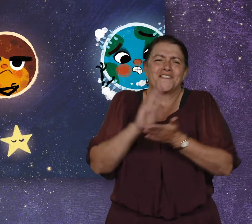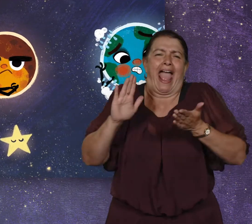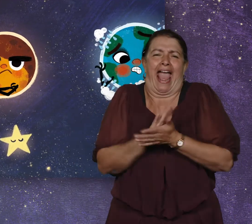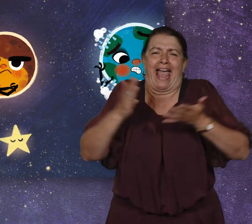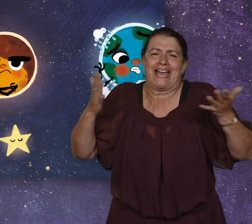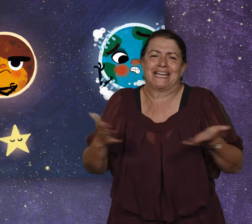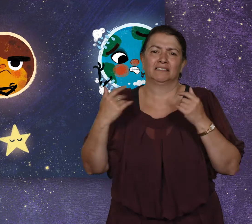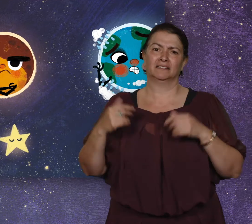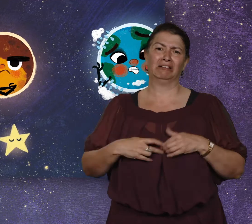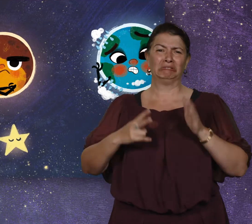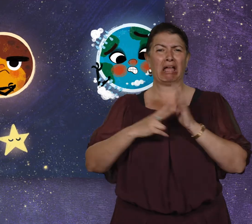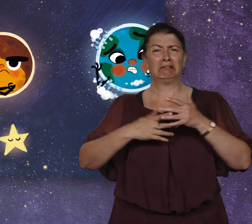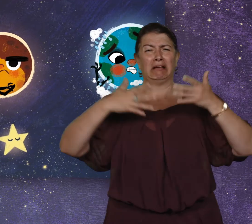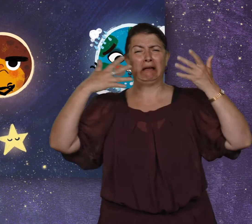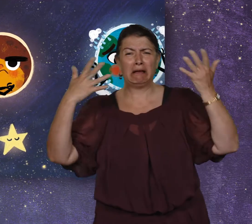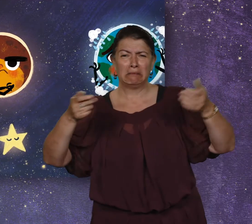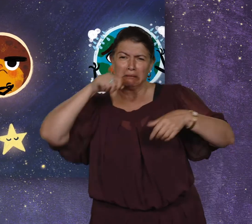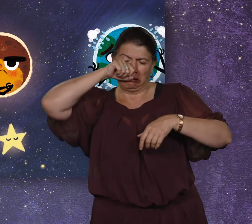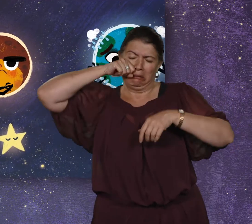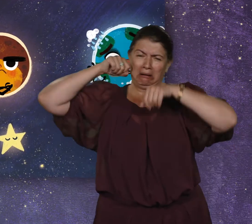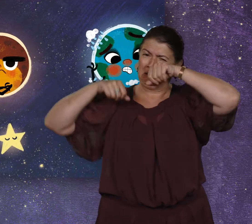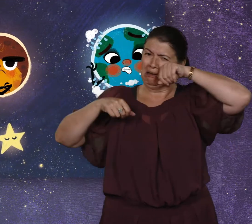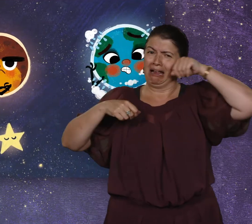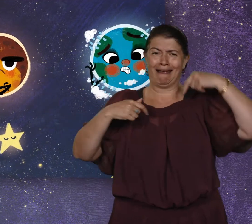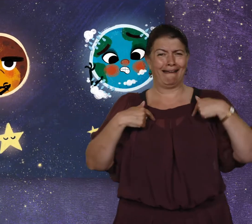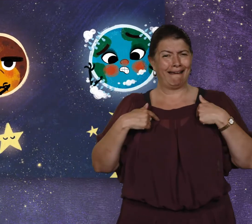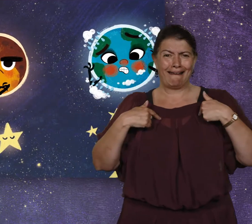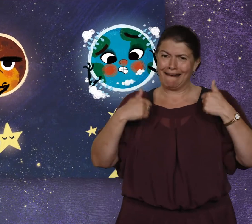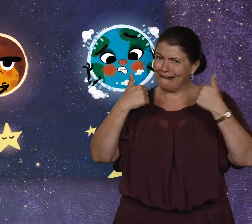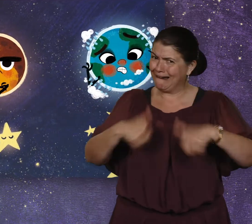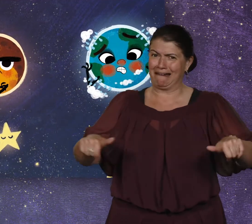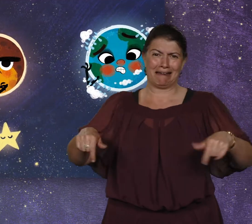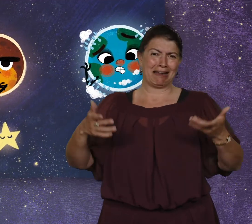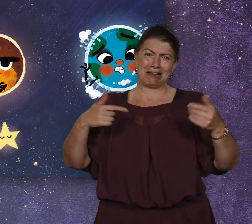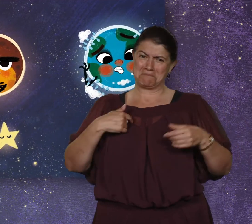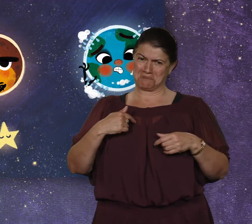fun! But at least, Venus cried, you don't spin